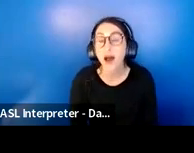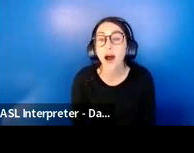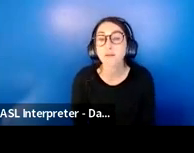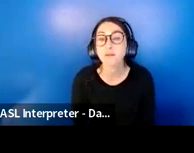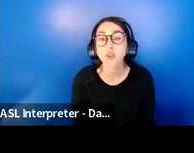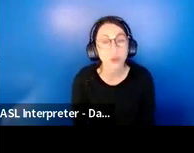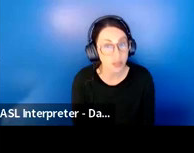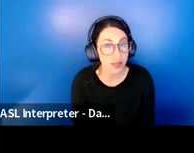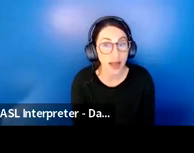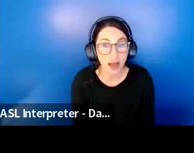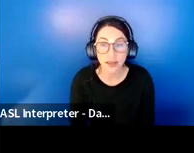So using that